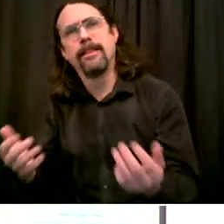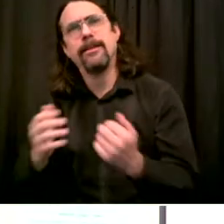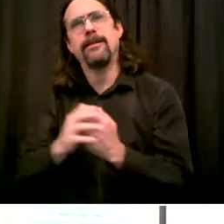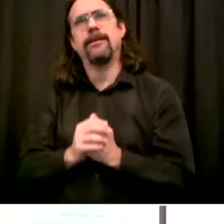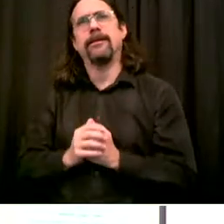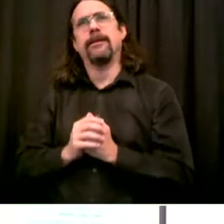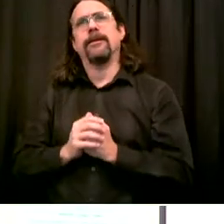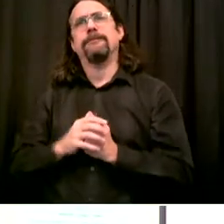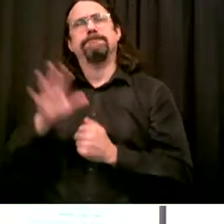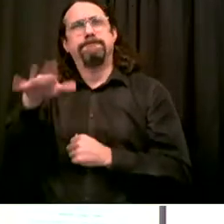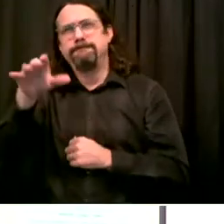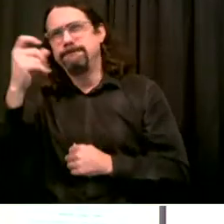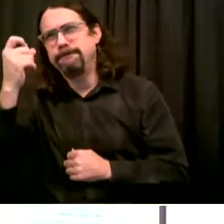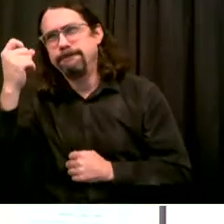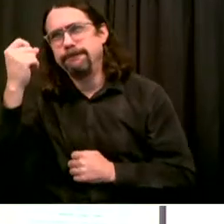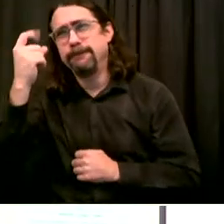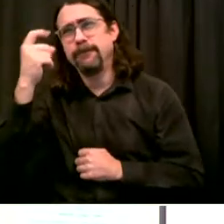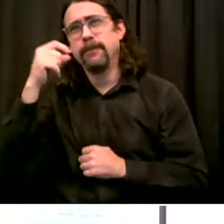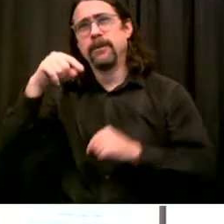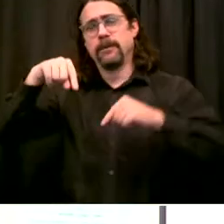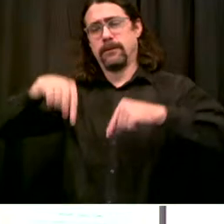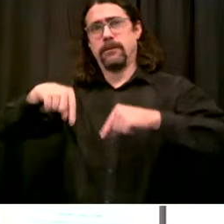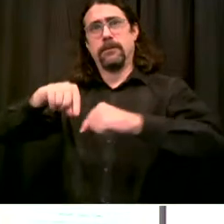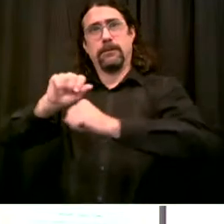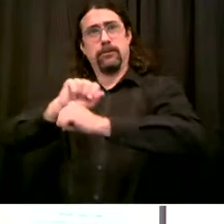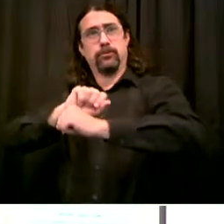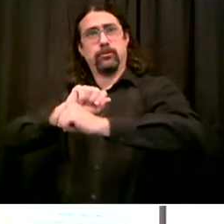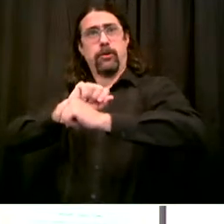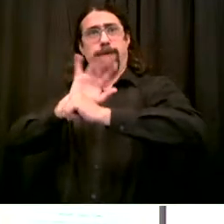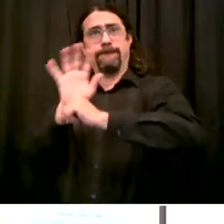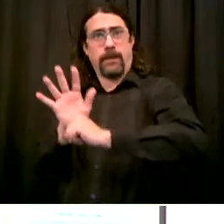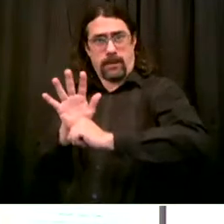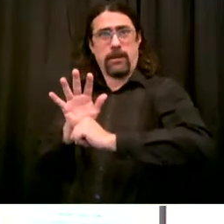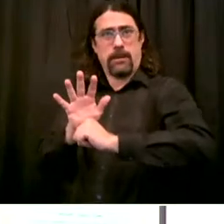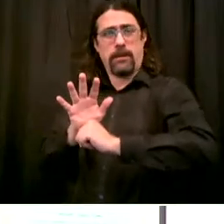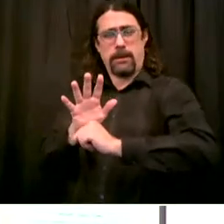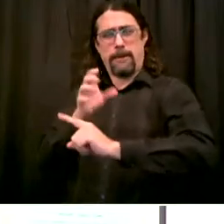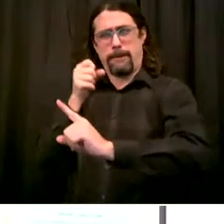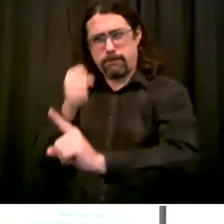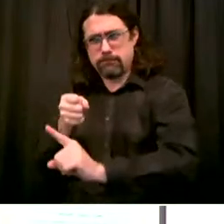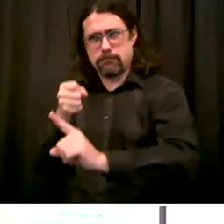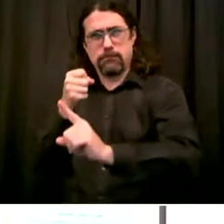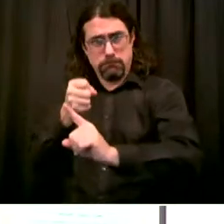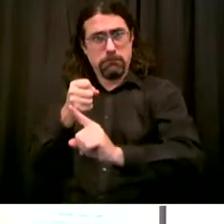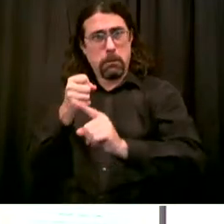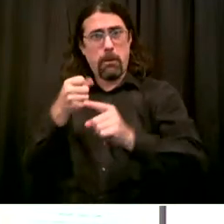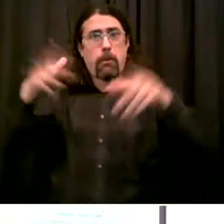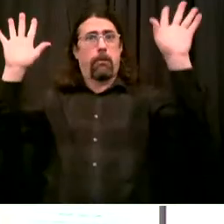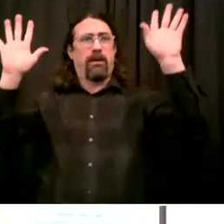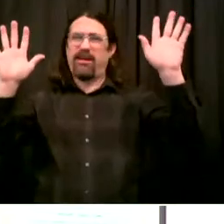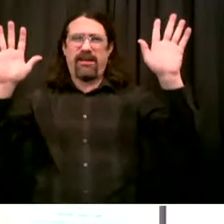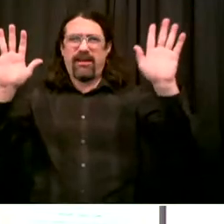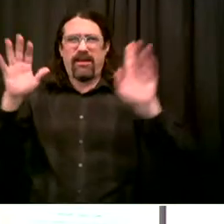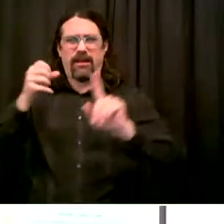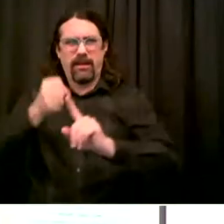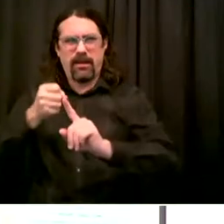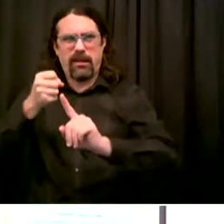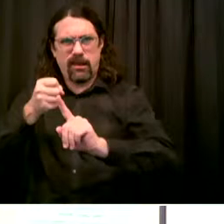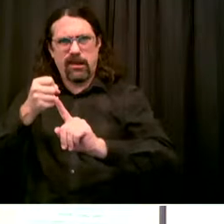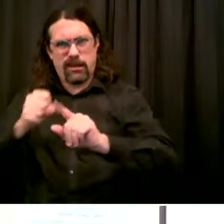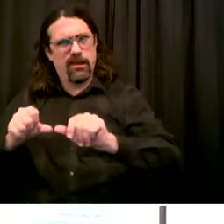WE FOCUSED ON WAS THE ISSUES